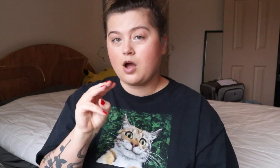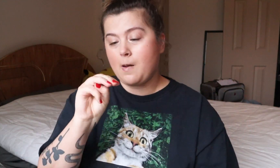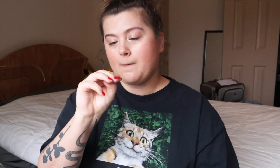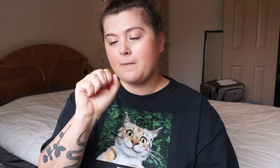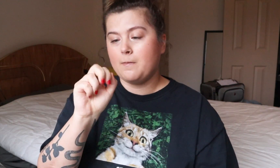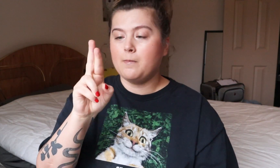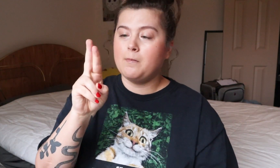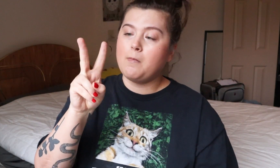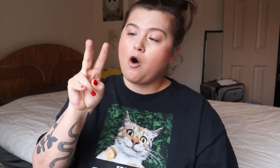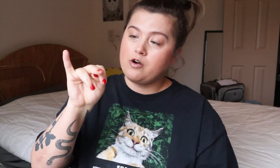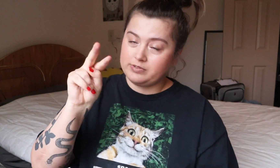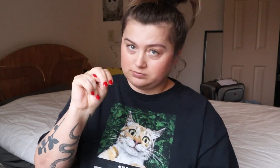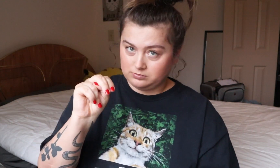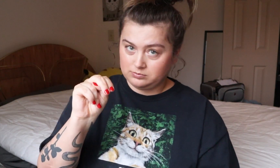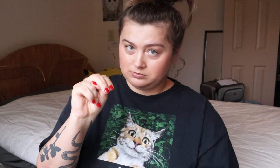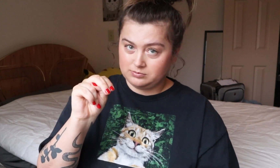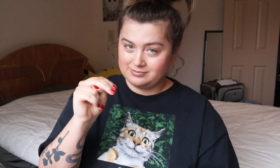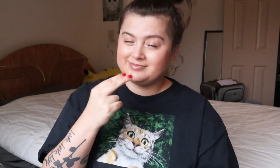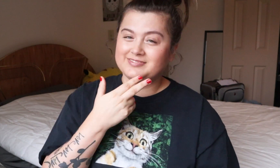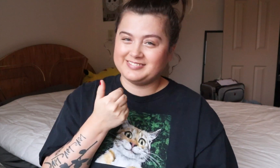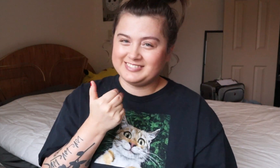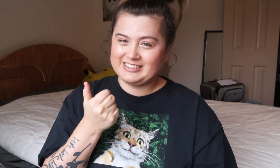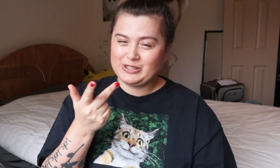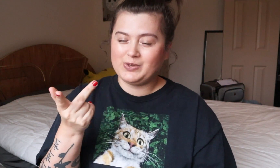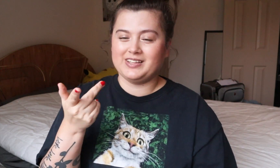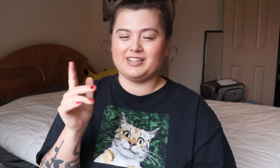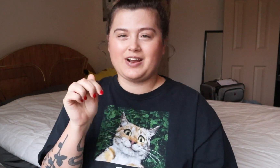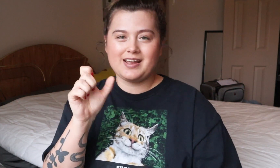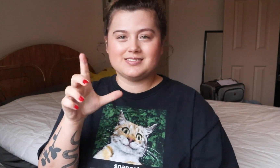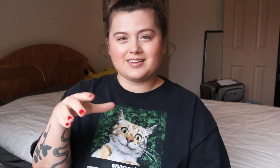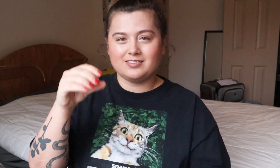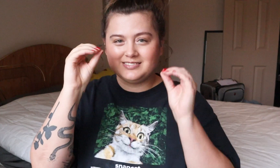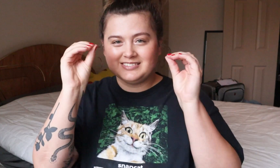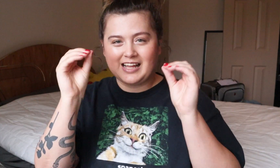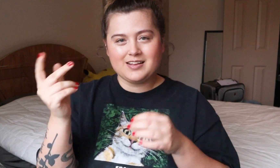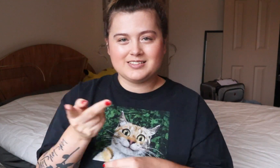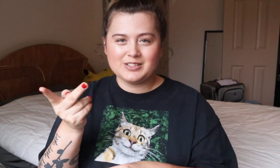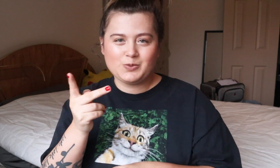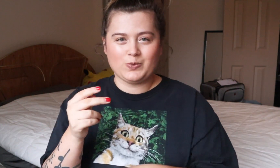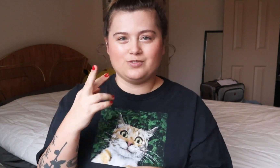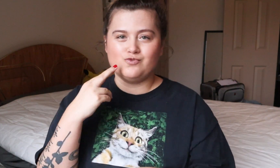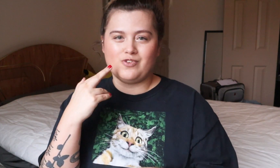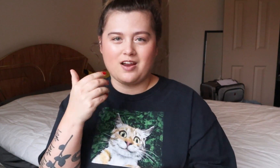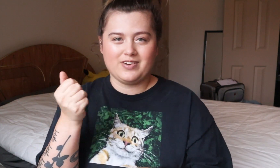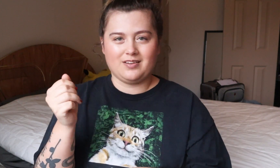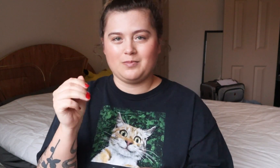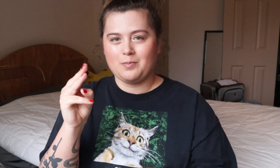Marvin is so cute. The ASL lesson between him and Raven-